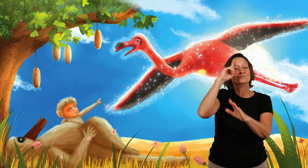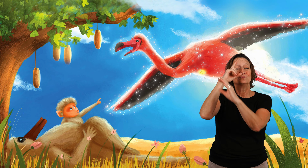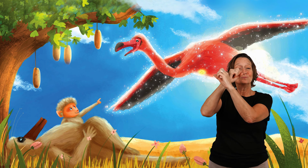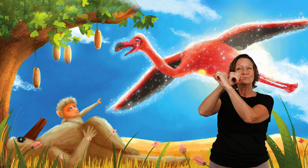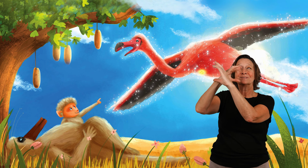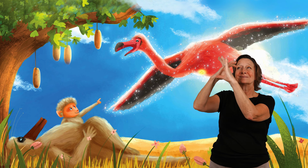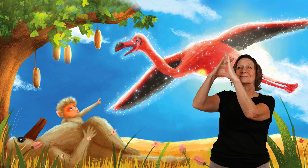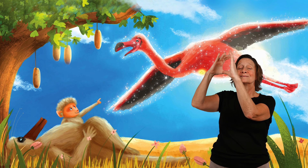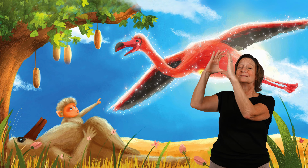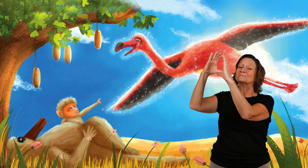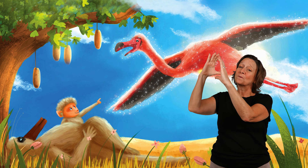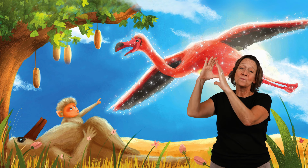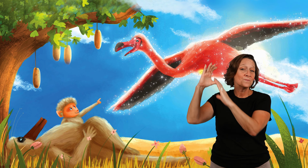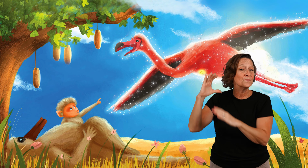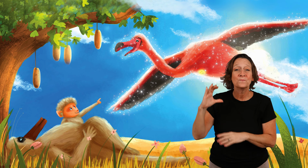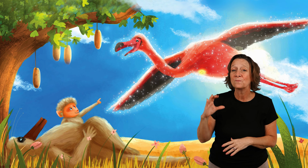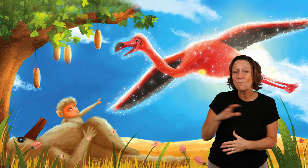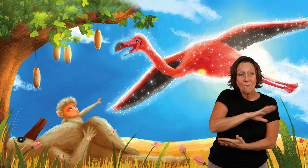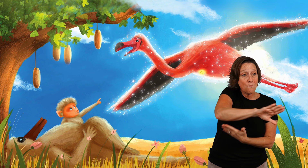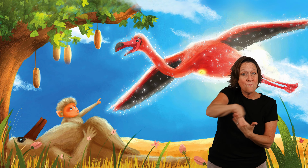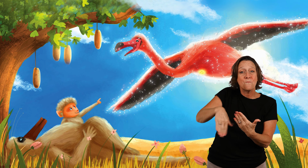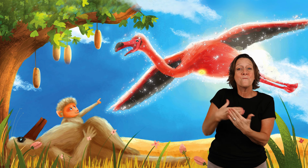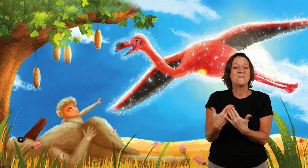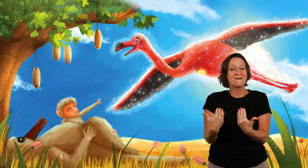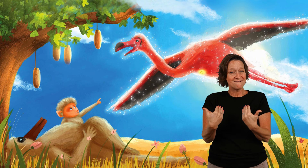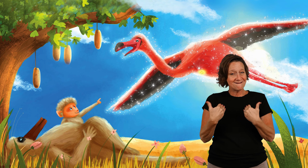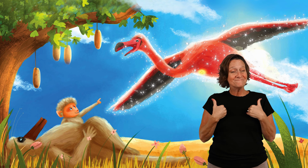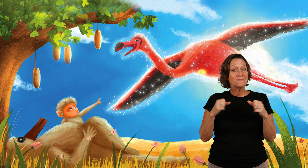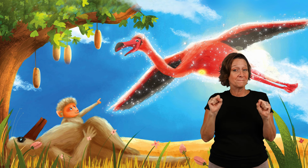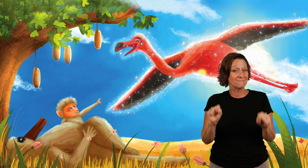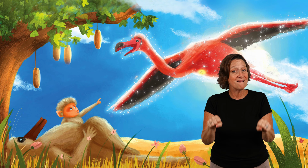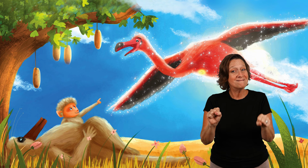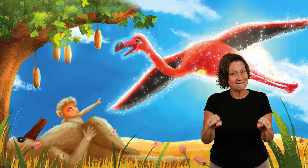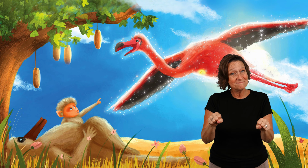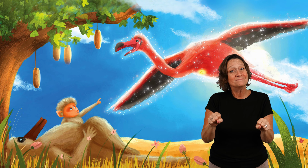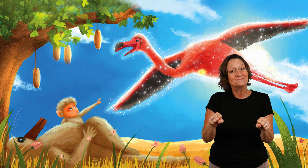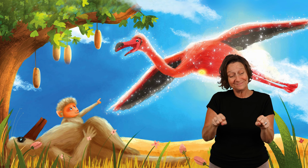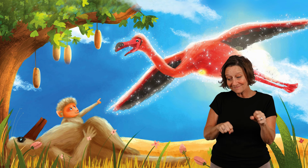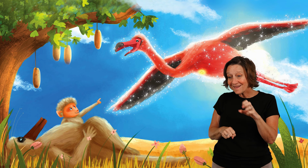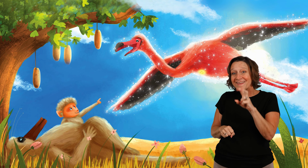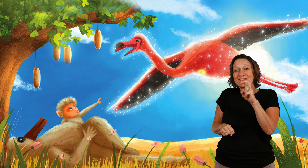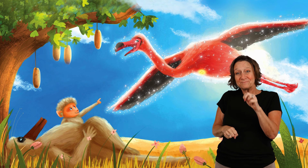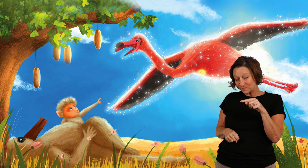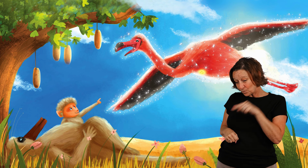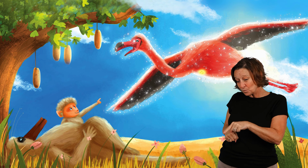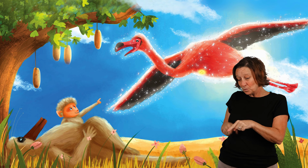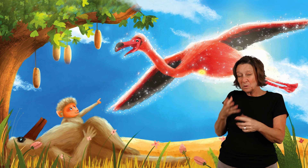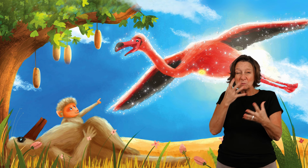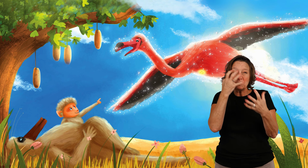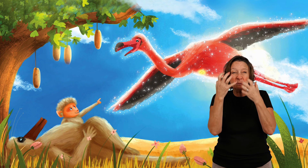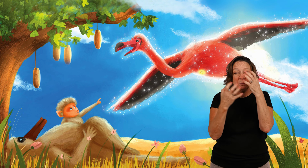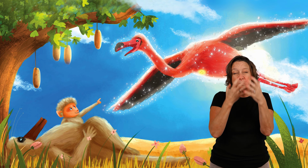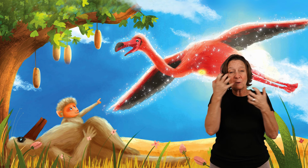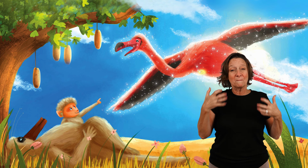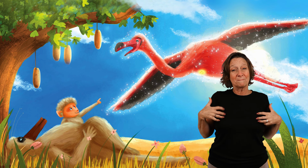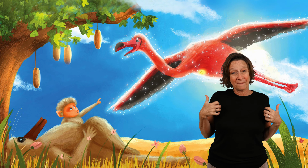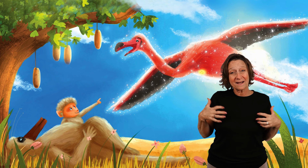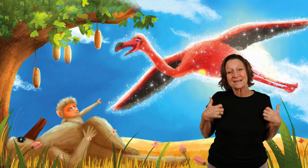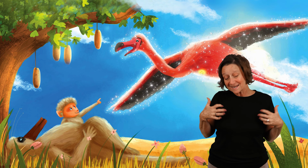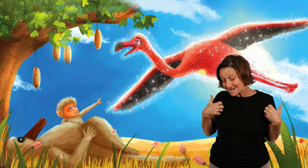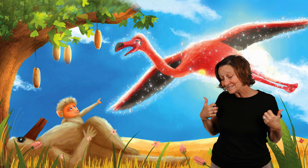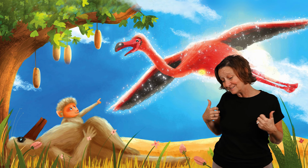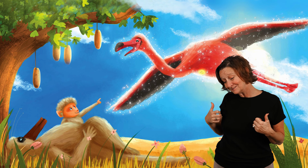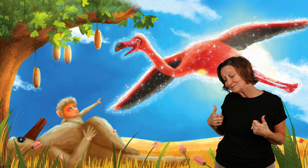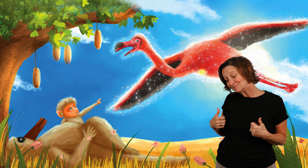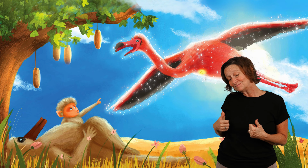Please, never give up on your dreams. We’re all full of possibility—even you, moody Baboon.”